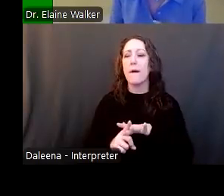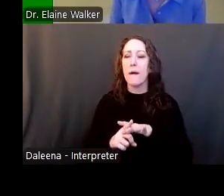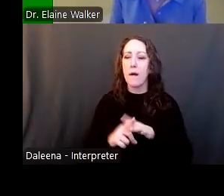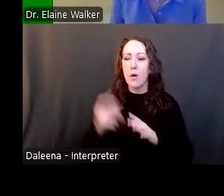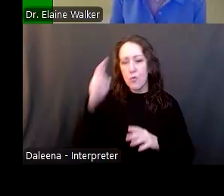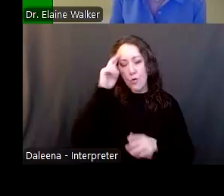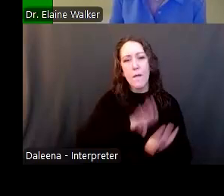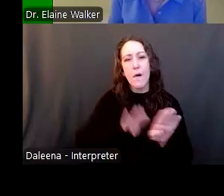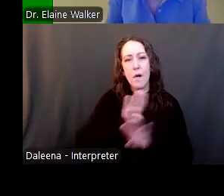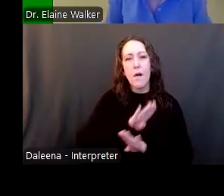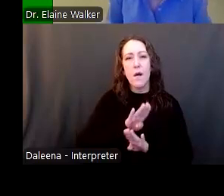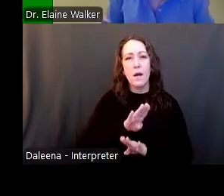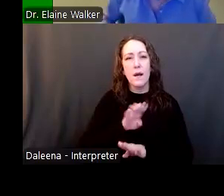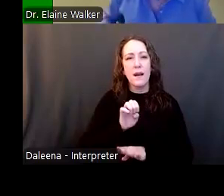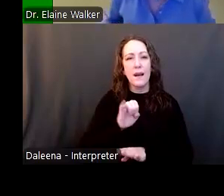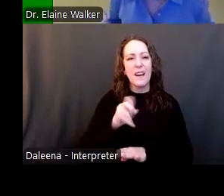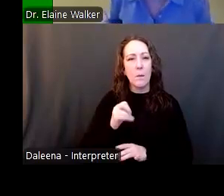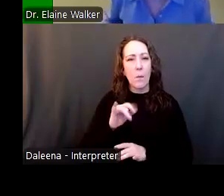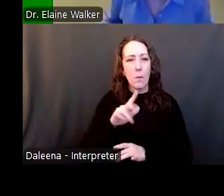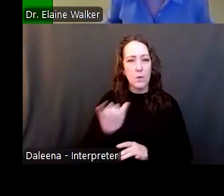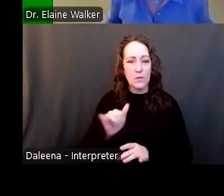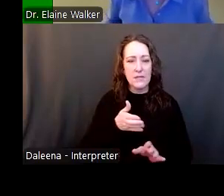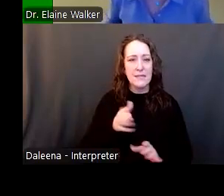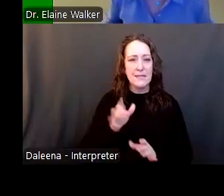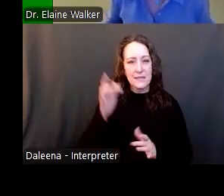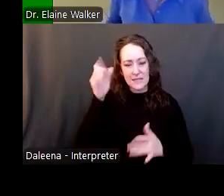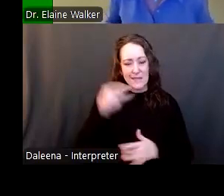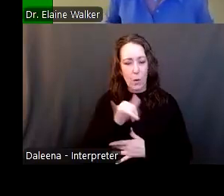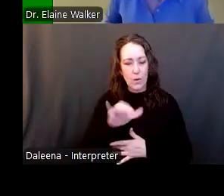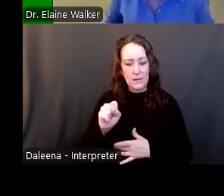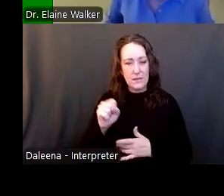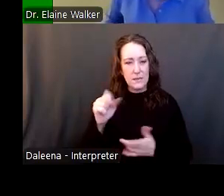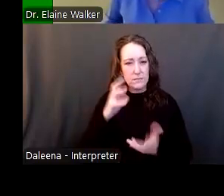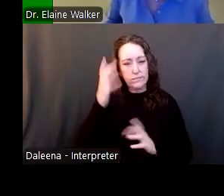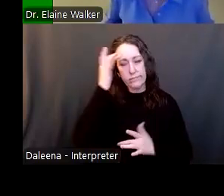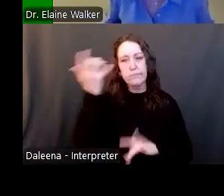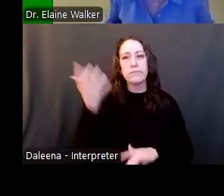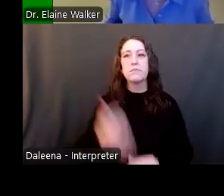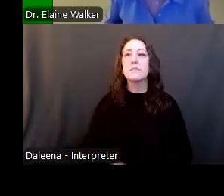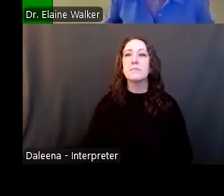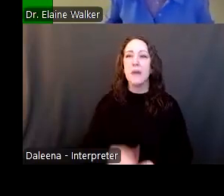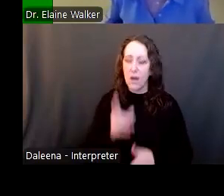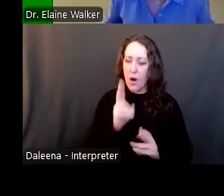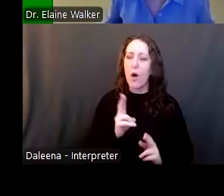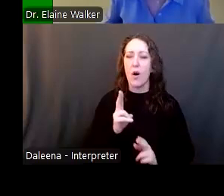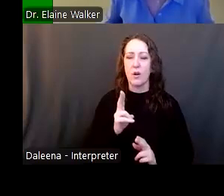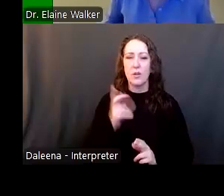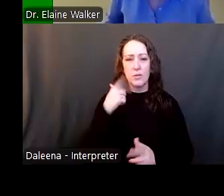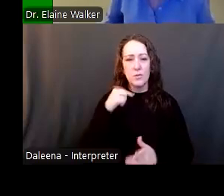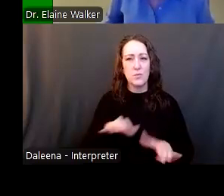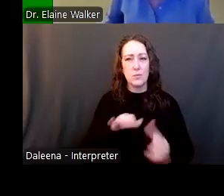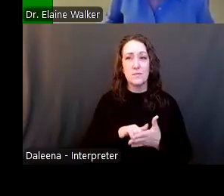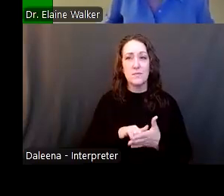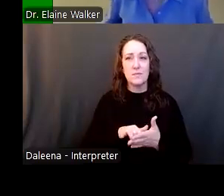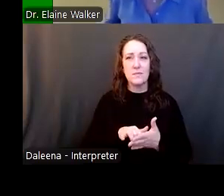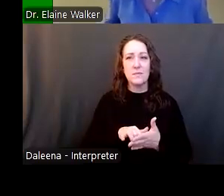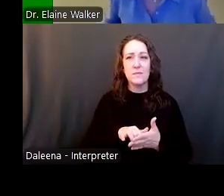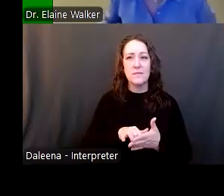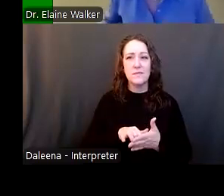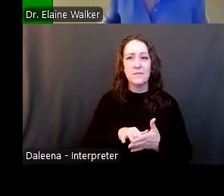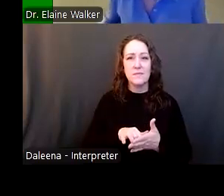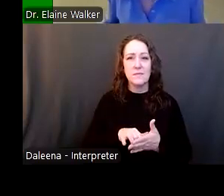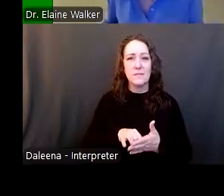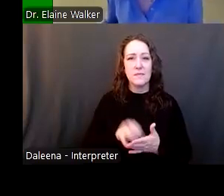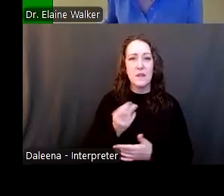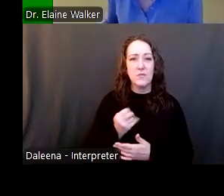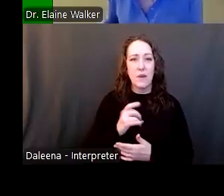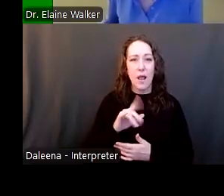in the ideology of psychosis and it's especially uh an honor to be doing this as the NASA lecture